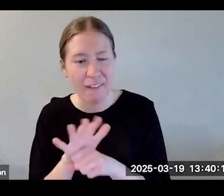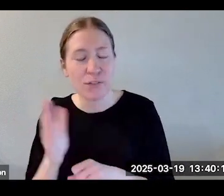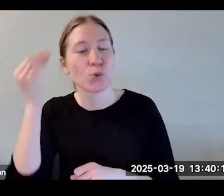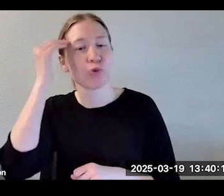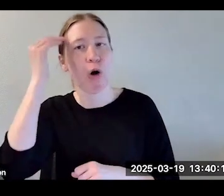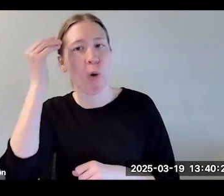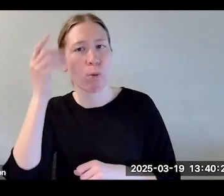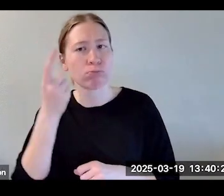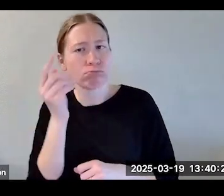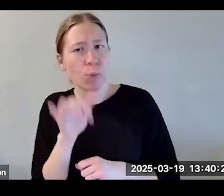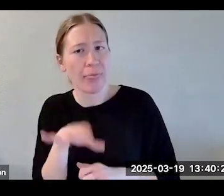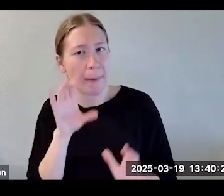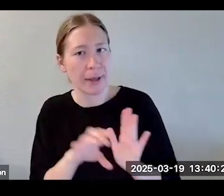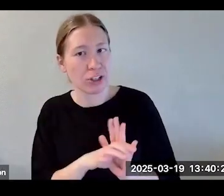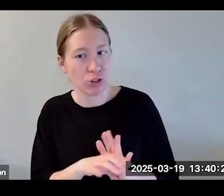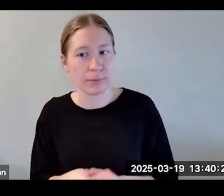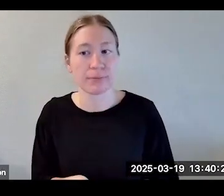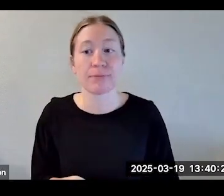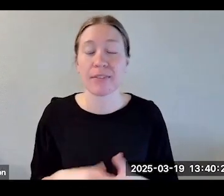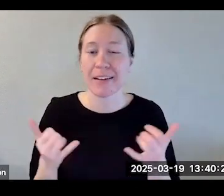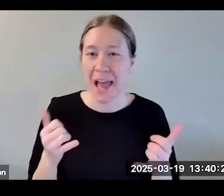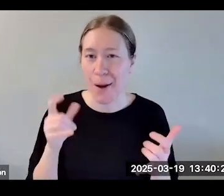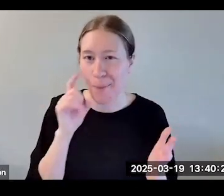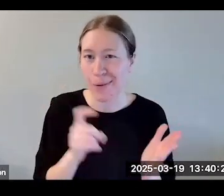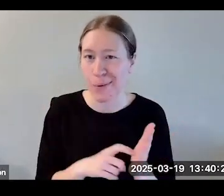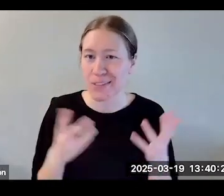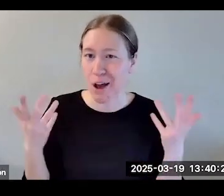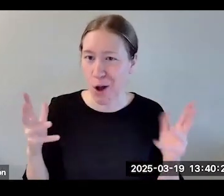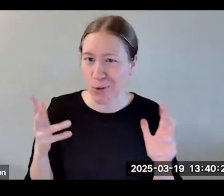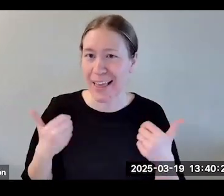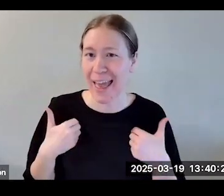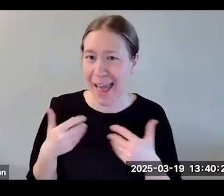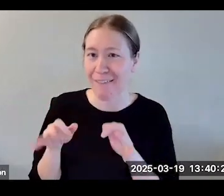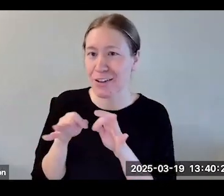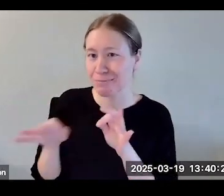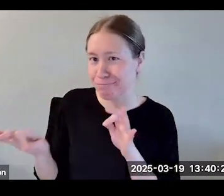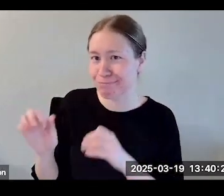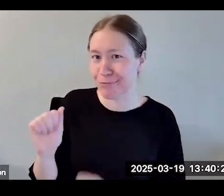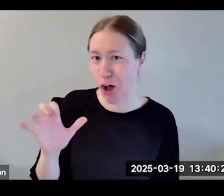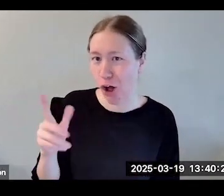So in this case, it looks like I've actually already entered in some text. So review region